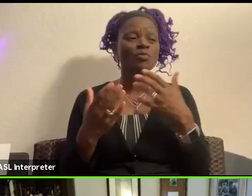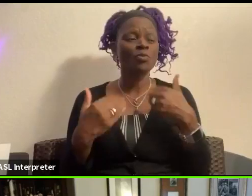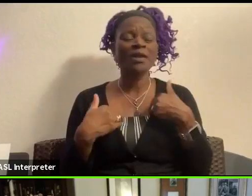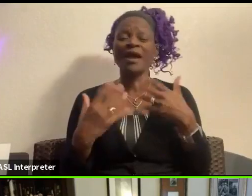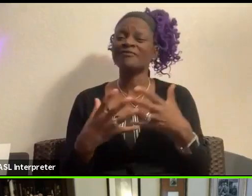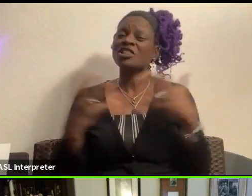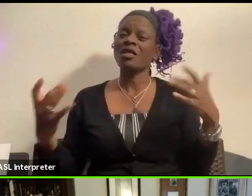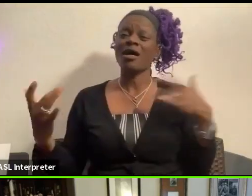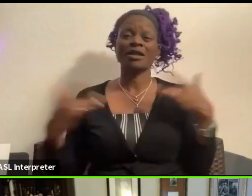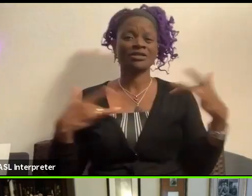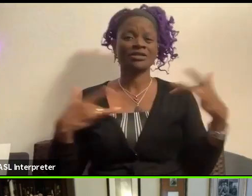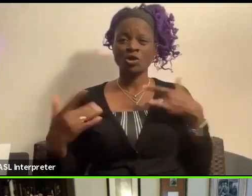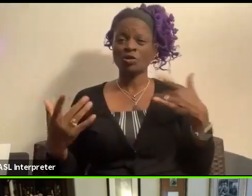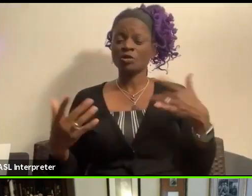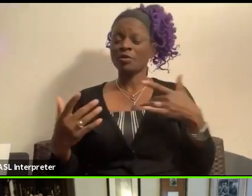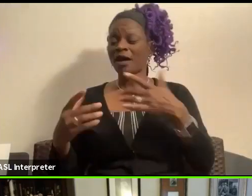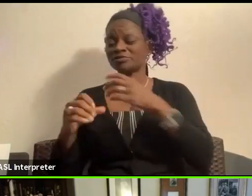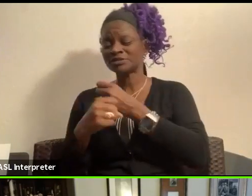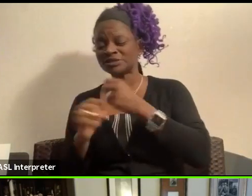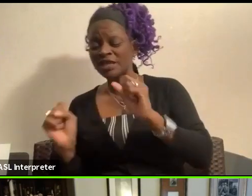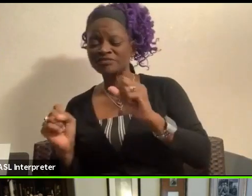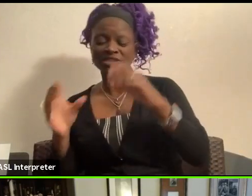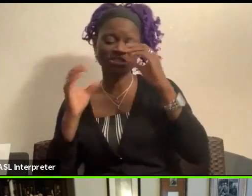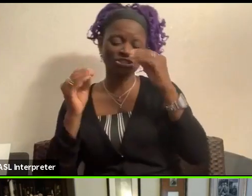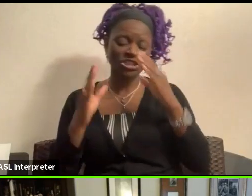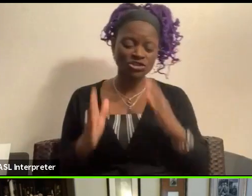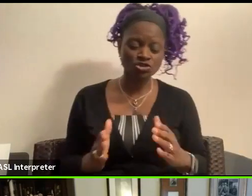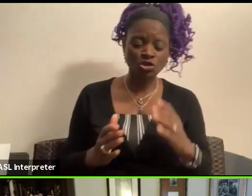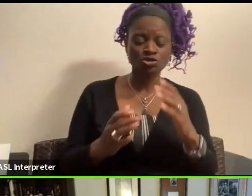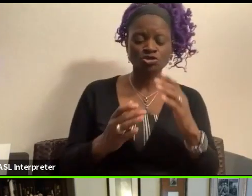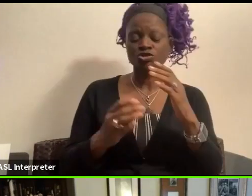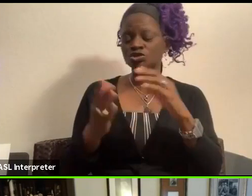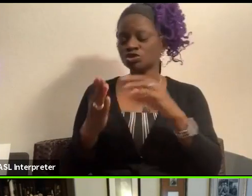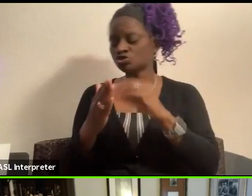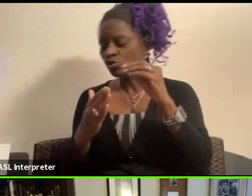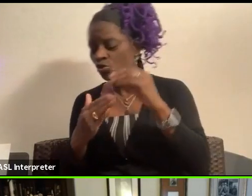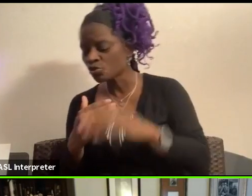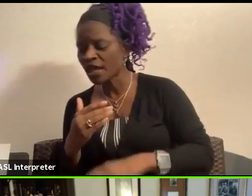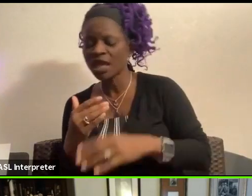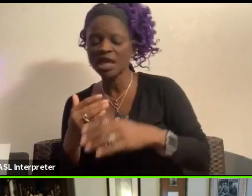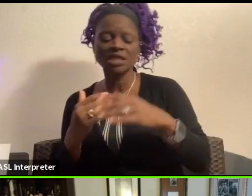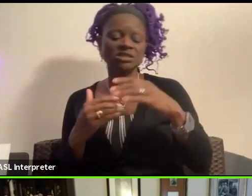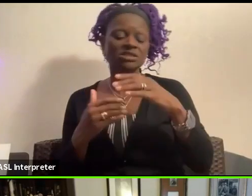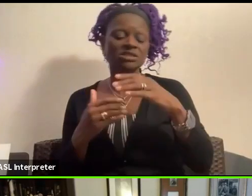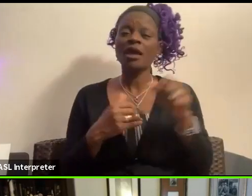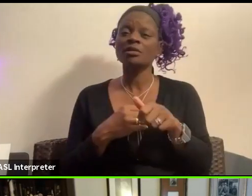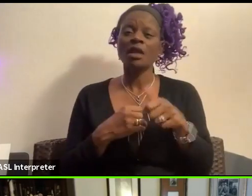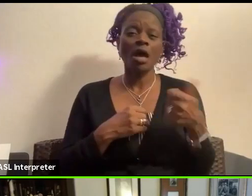safety, teacher safety, student safety, and we also have we realize the need of